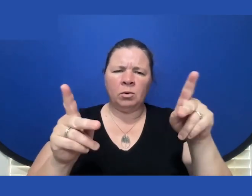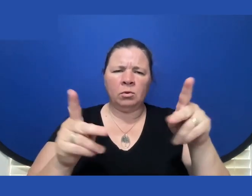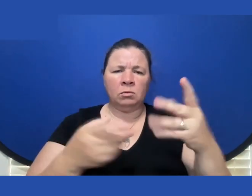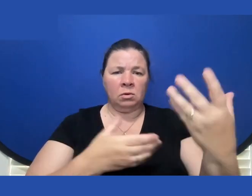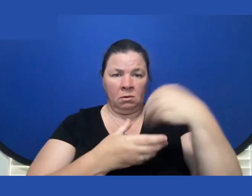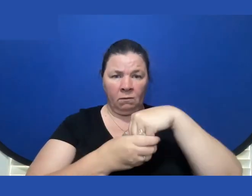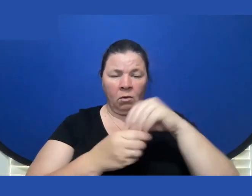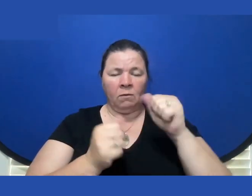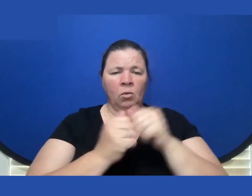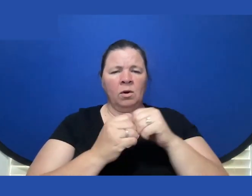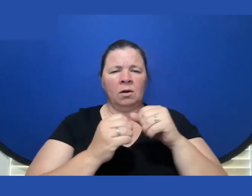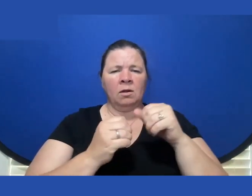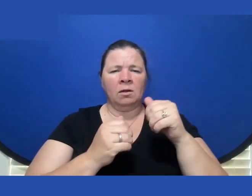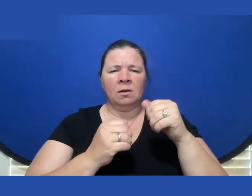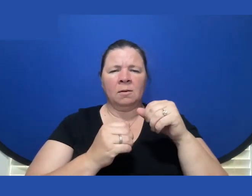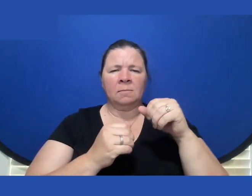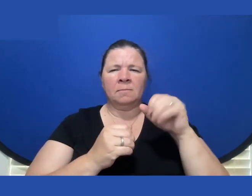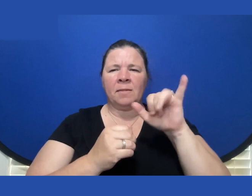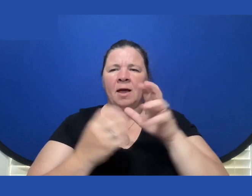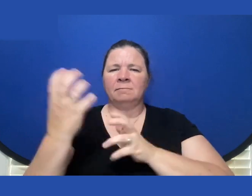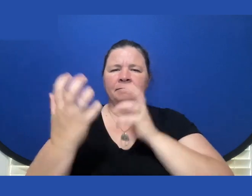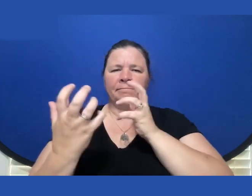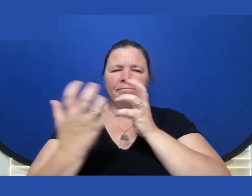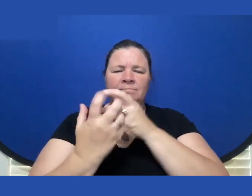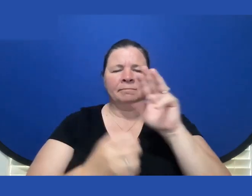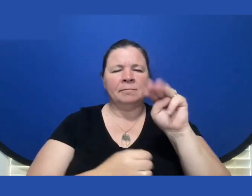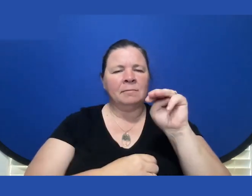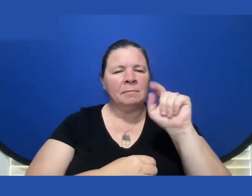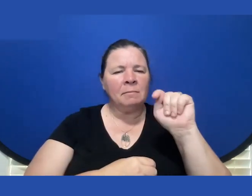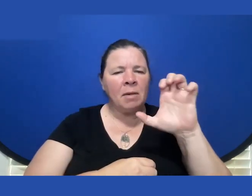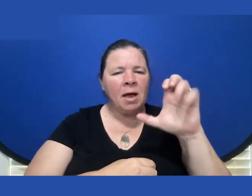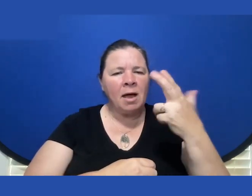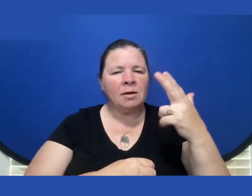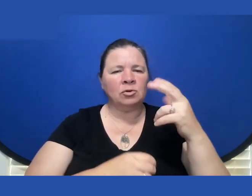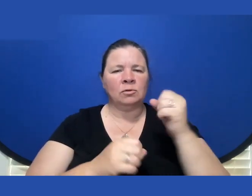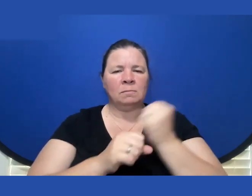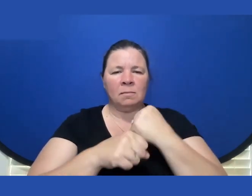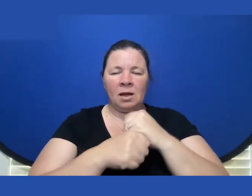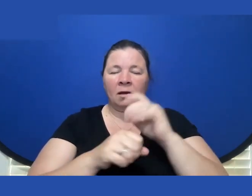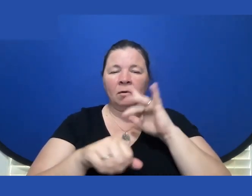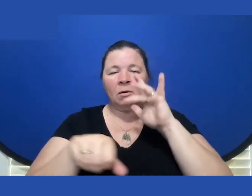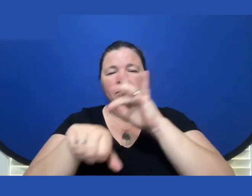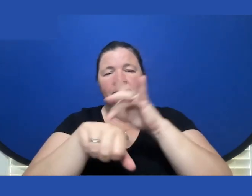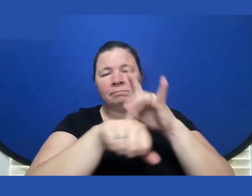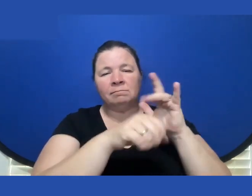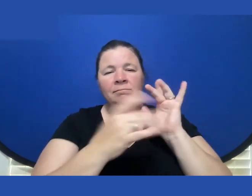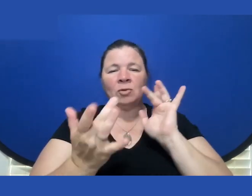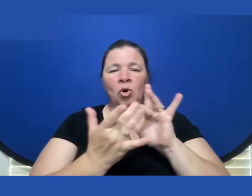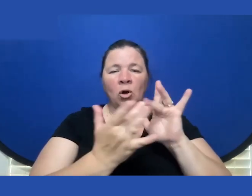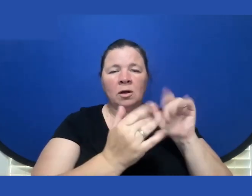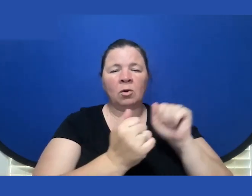with any of the sort of matchmaking opportunities? Have you been reaching out to our corporate members to see how much they wanna spend with your company?